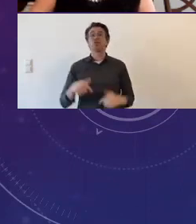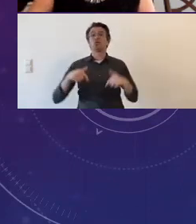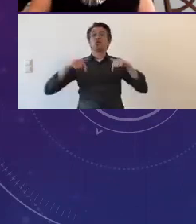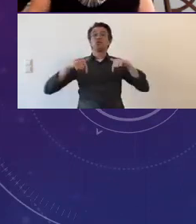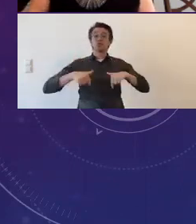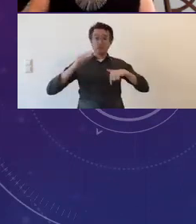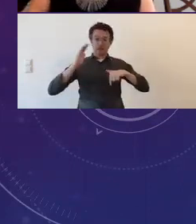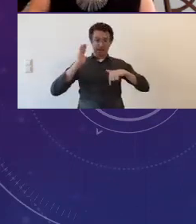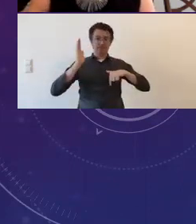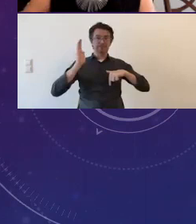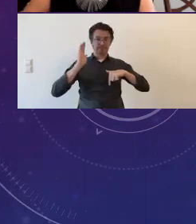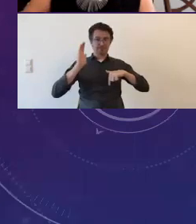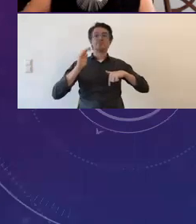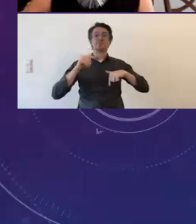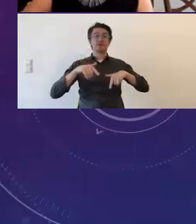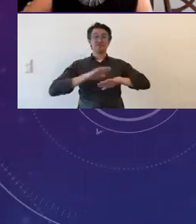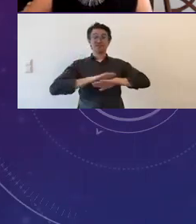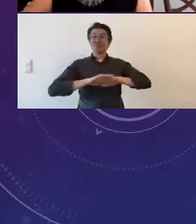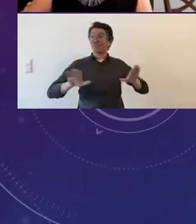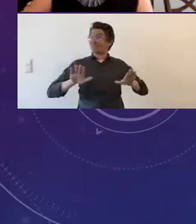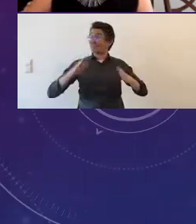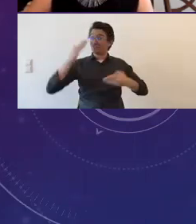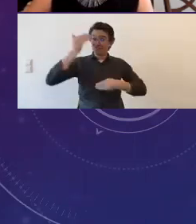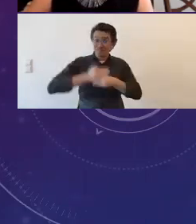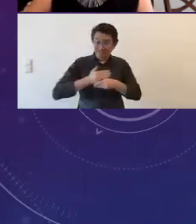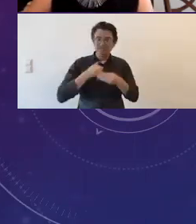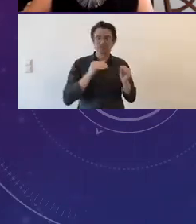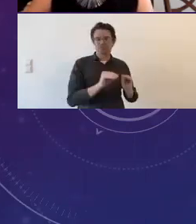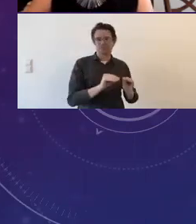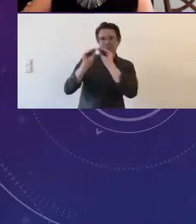different accessibility tours having already mentioned that she is using a